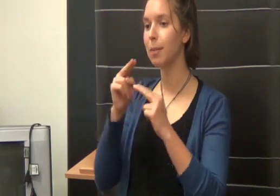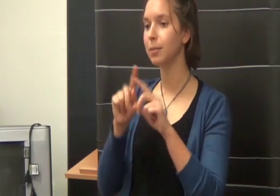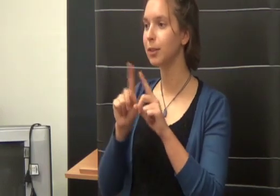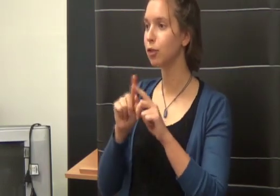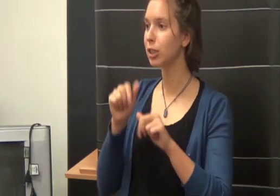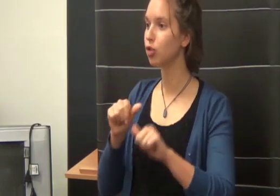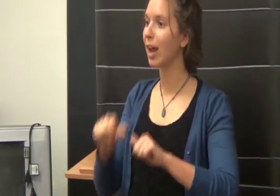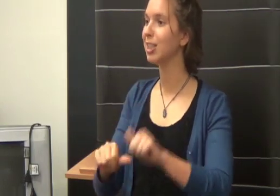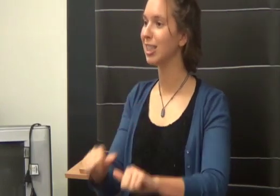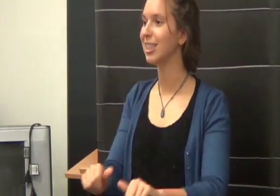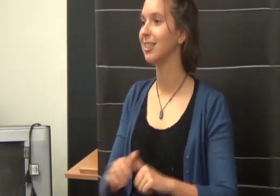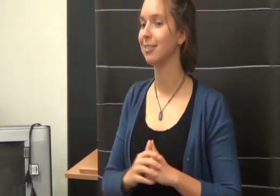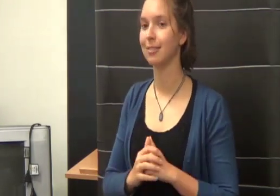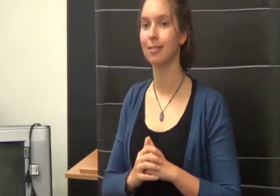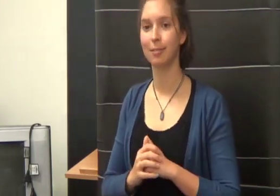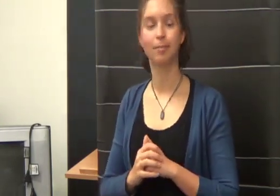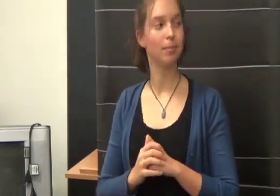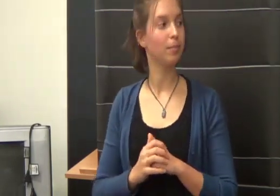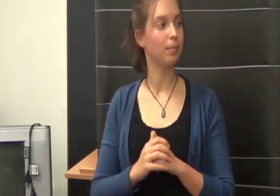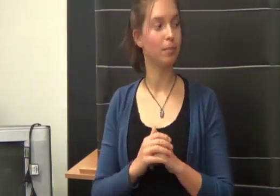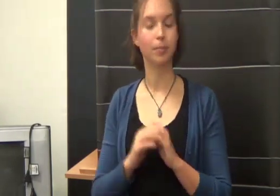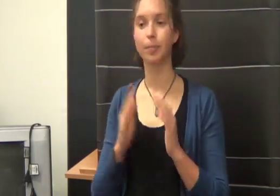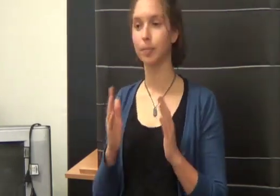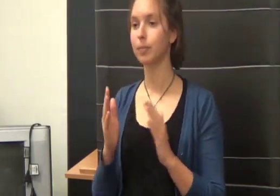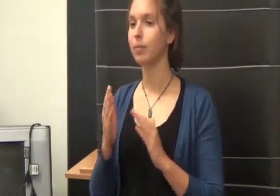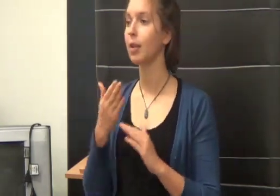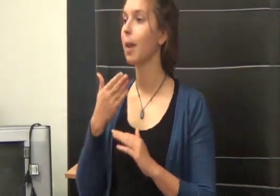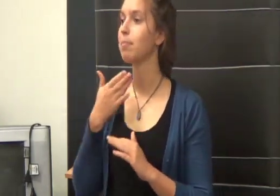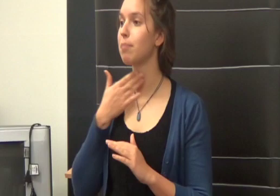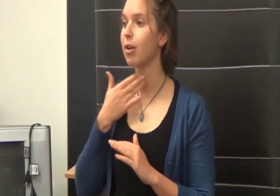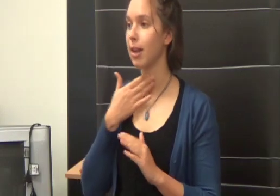There's two more things I wanted to talk about before you fill those sheets in.